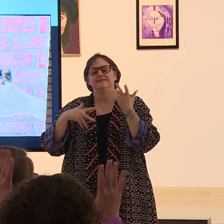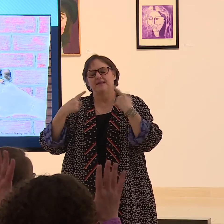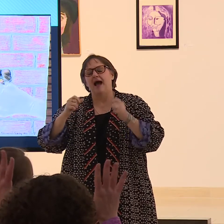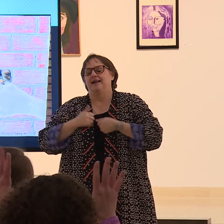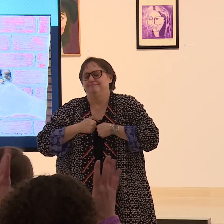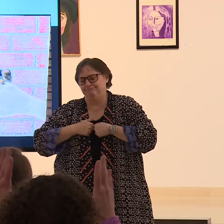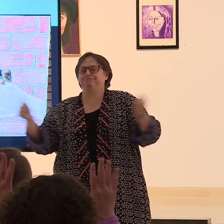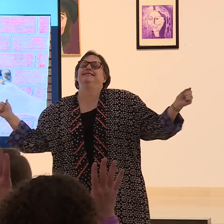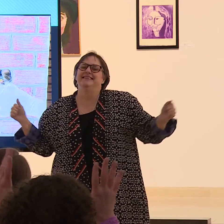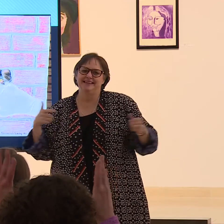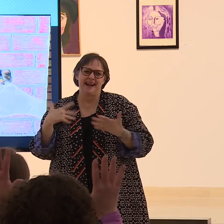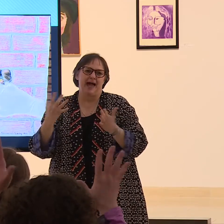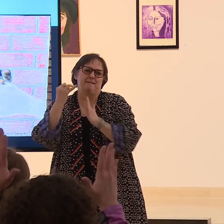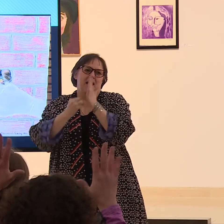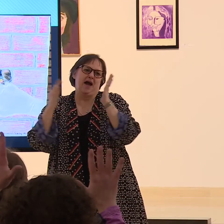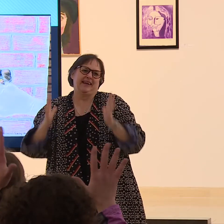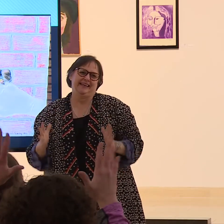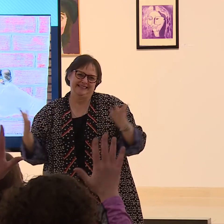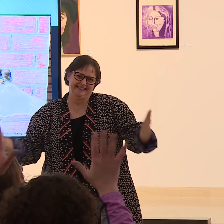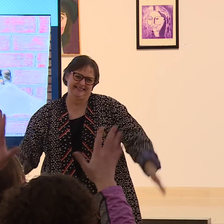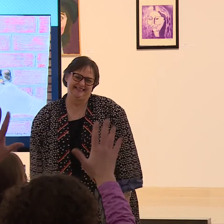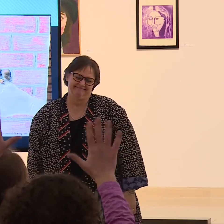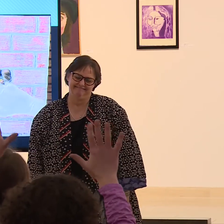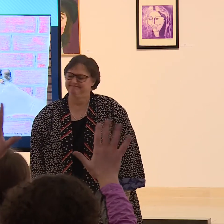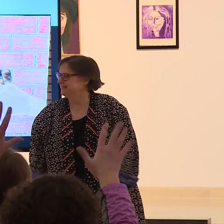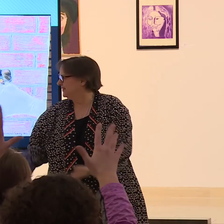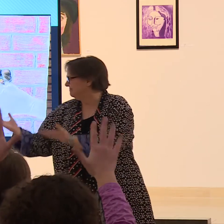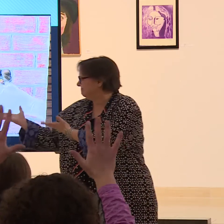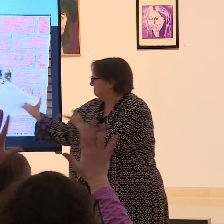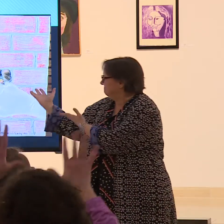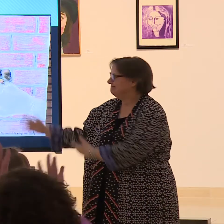in pushing me and helping me become the artist I am today.